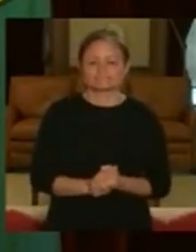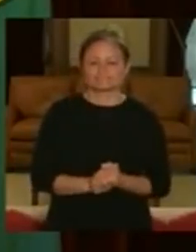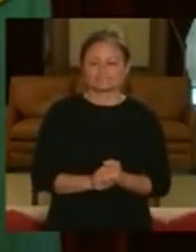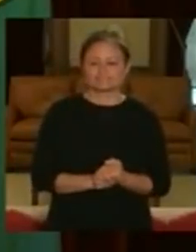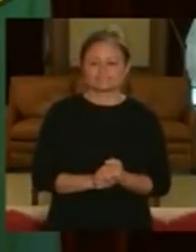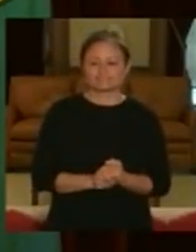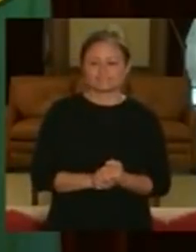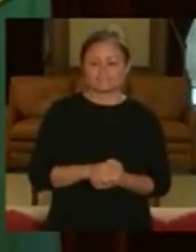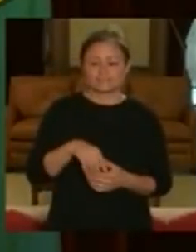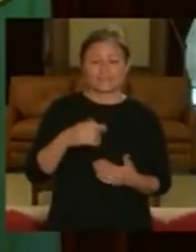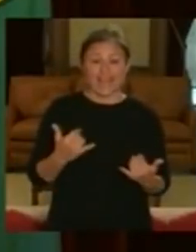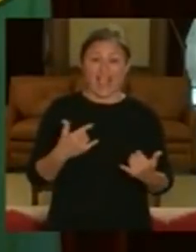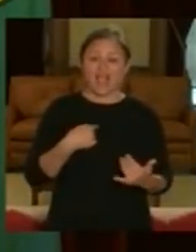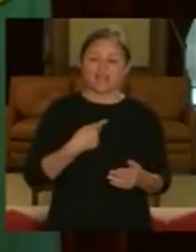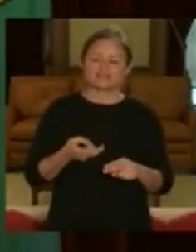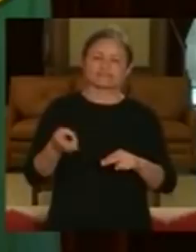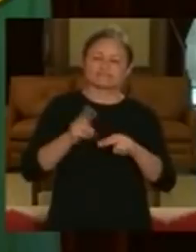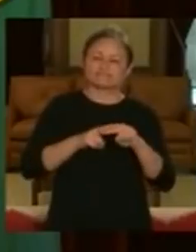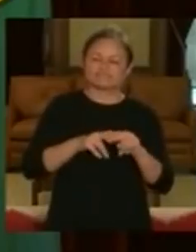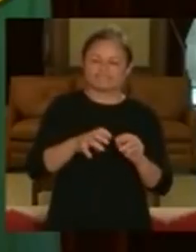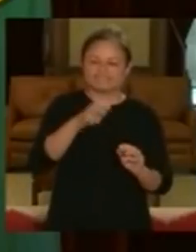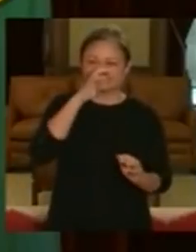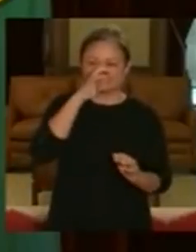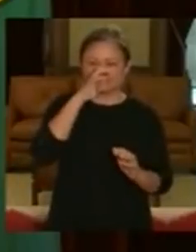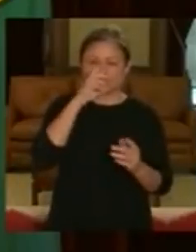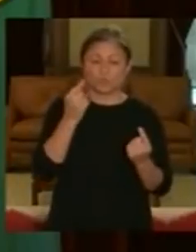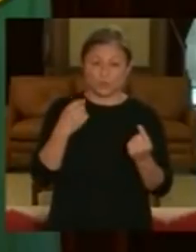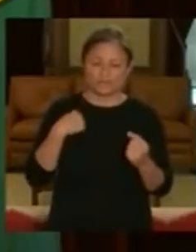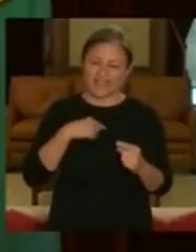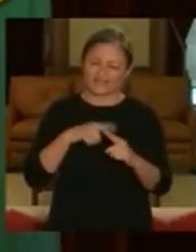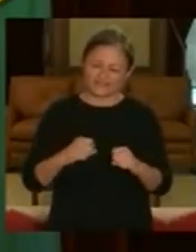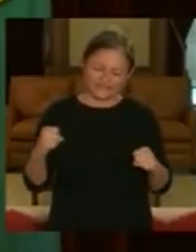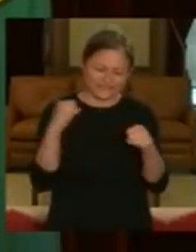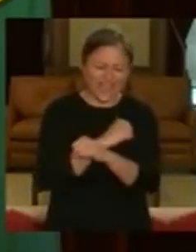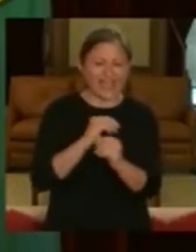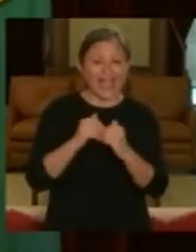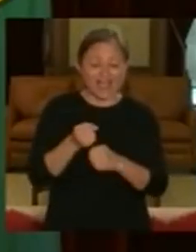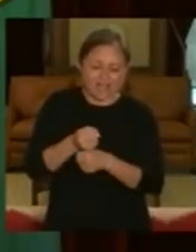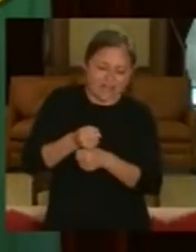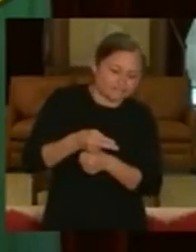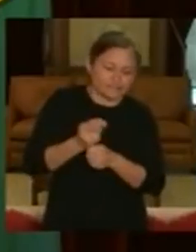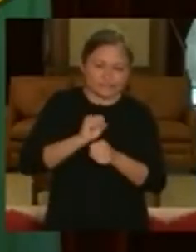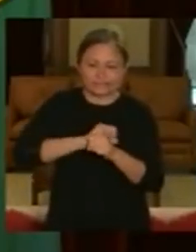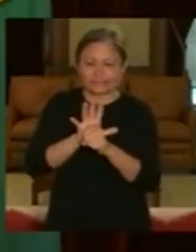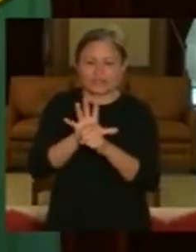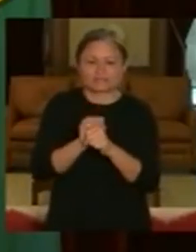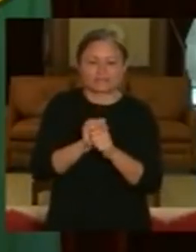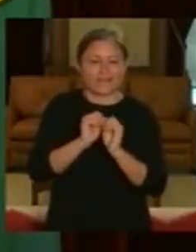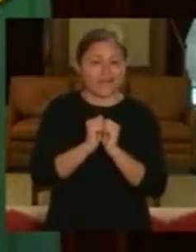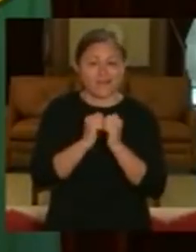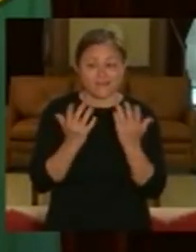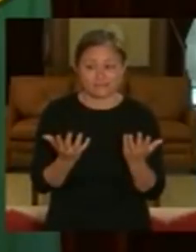THIS IS A HUMAN TRAGEDY ON A SCALE WE CANNOT YET PROJECT. IT IS TIME TO HONKER DOWN IN